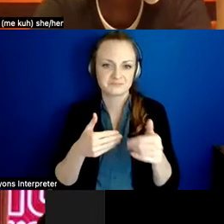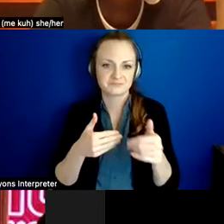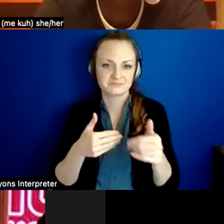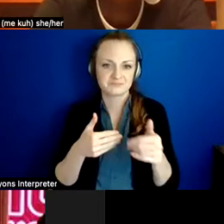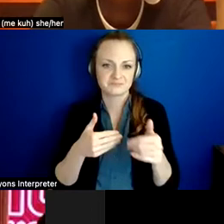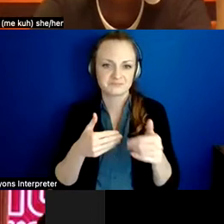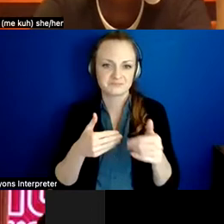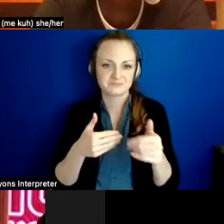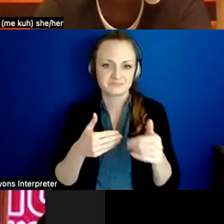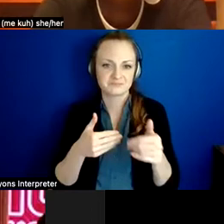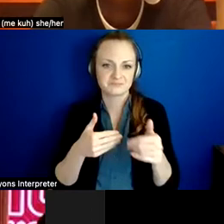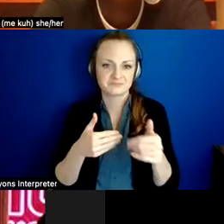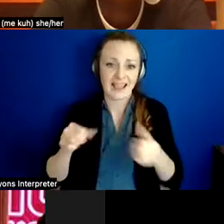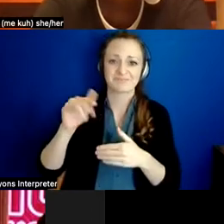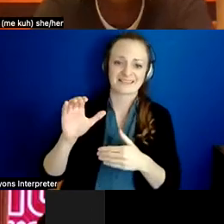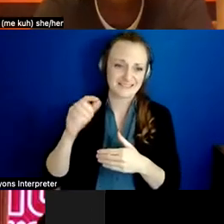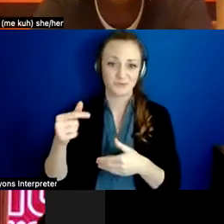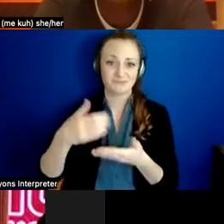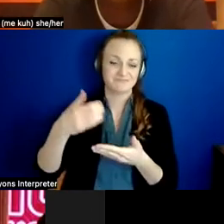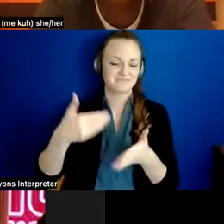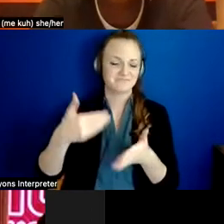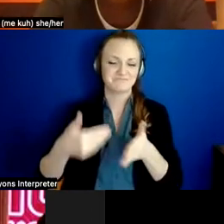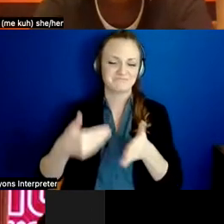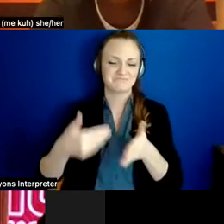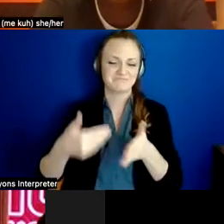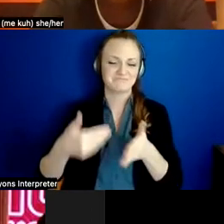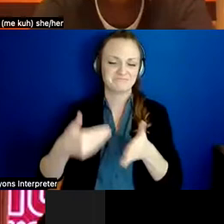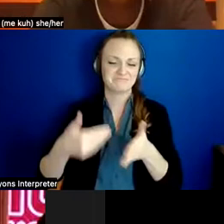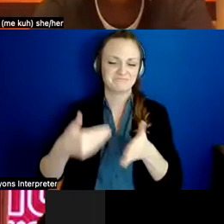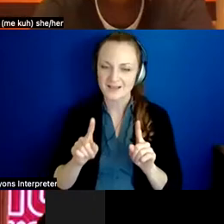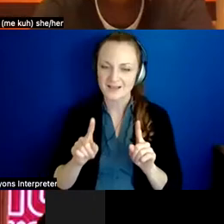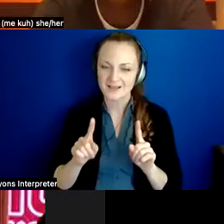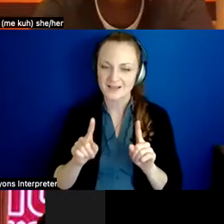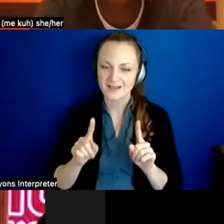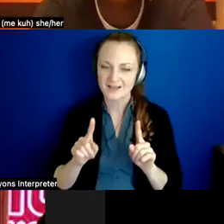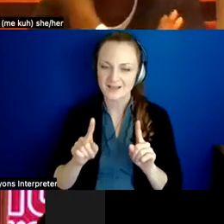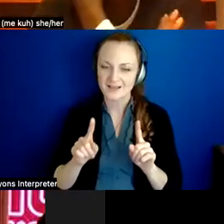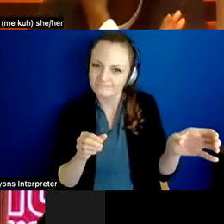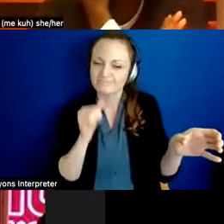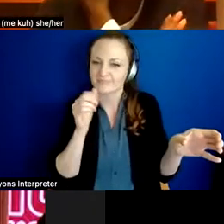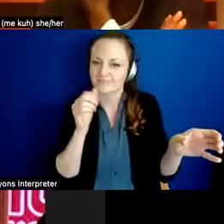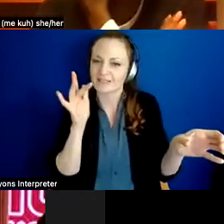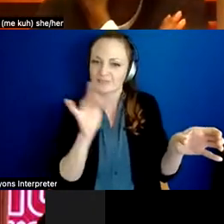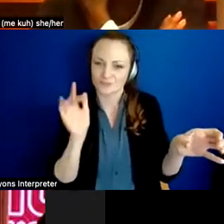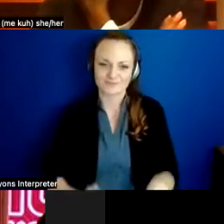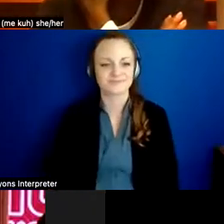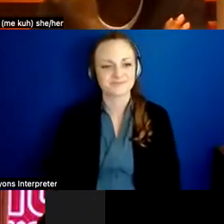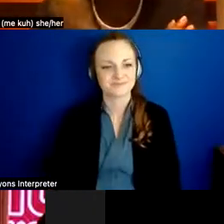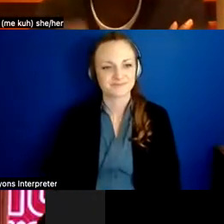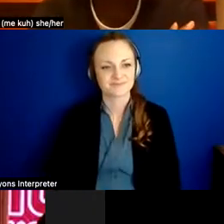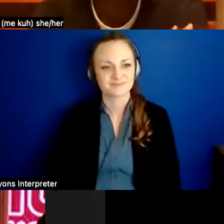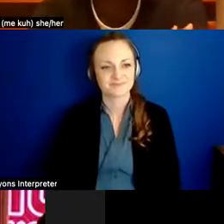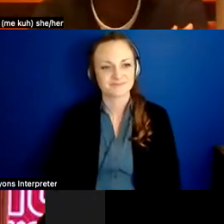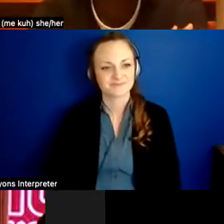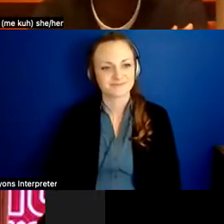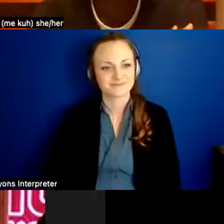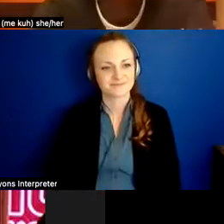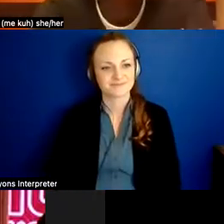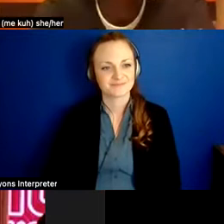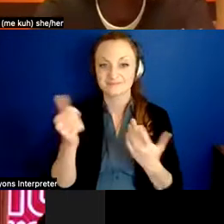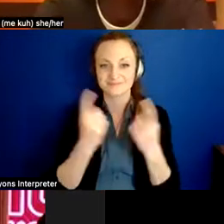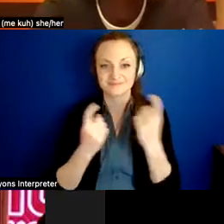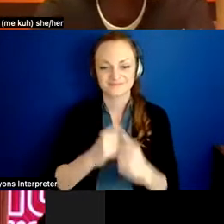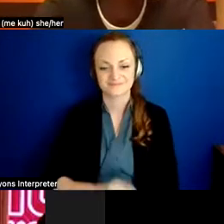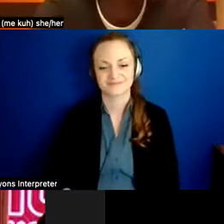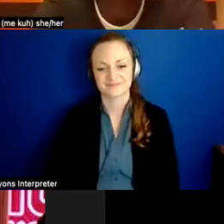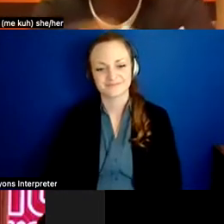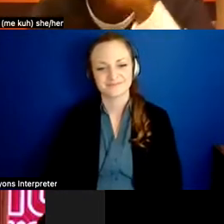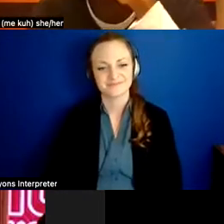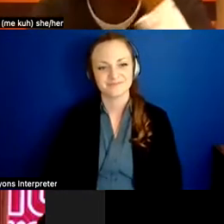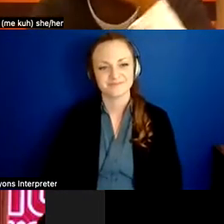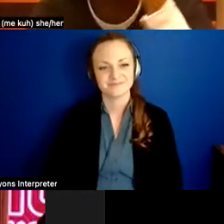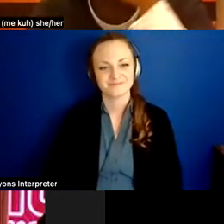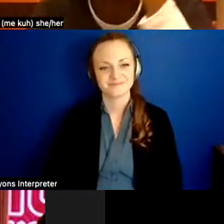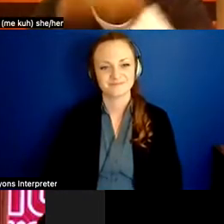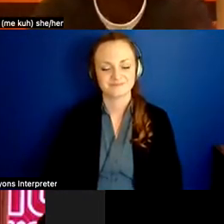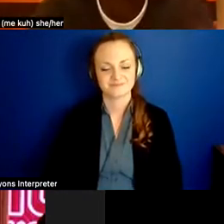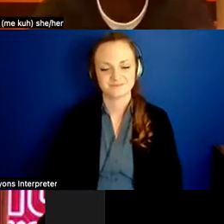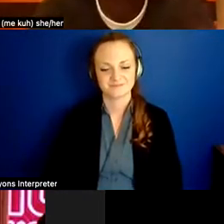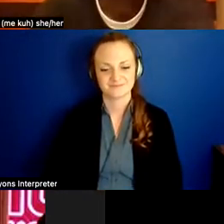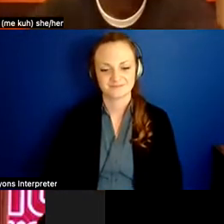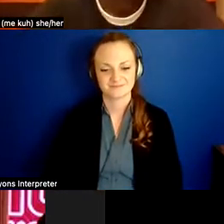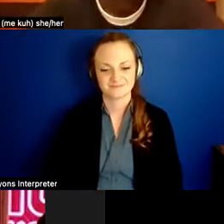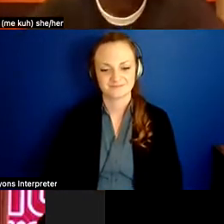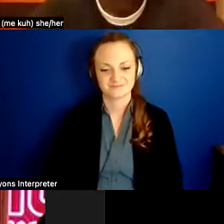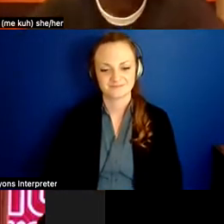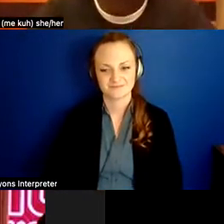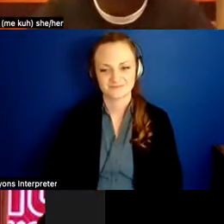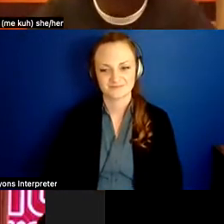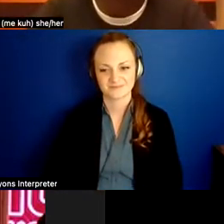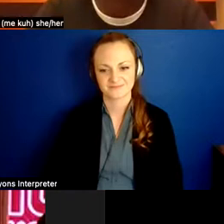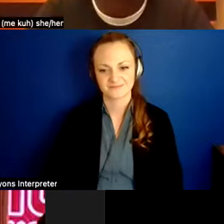it doesn't matter doesn't have to be anything 20:08:51 What else can I answer for you? Do